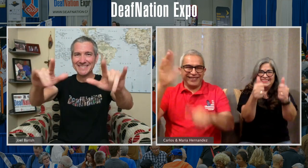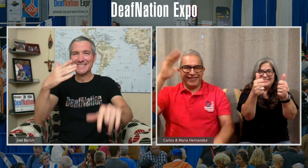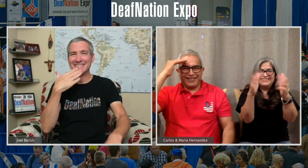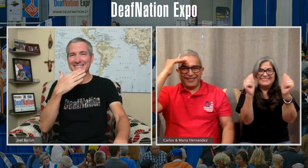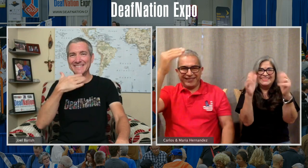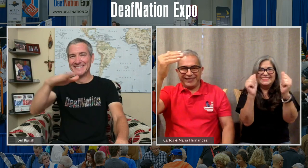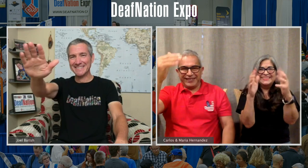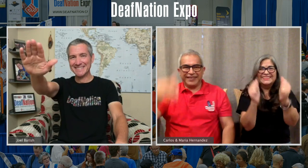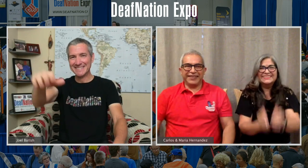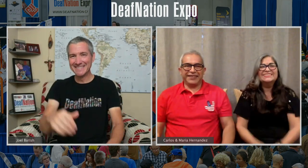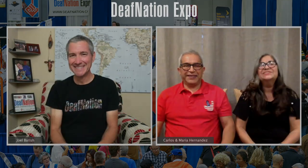Thank you!